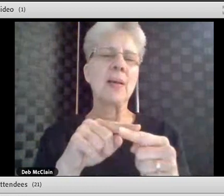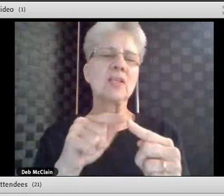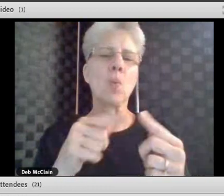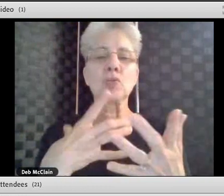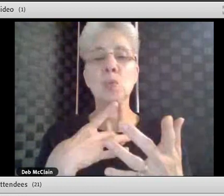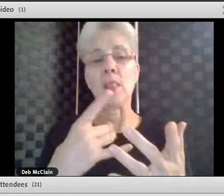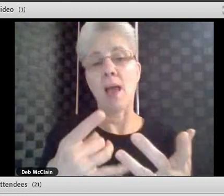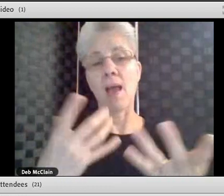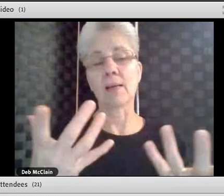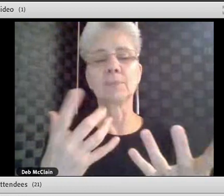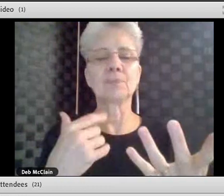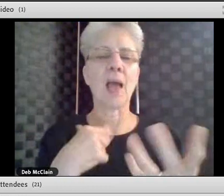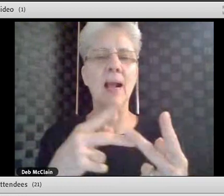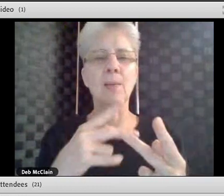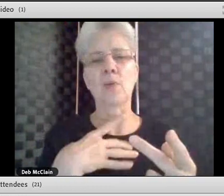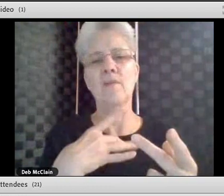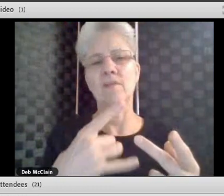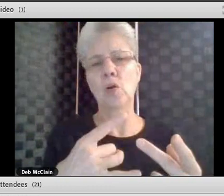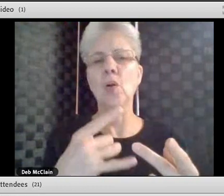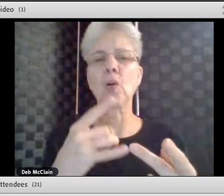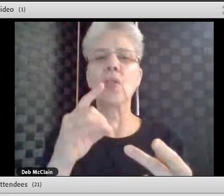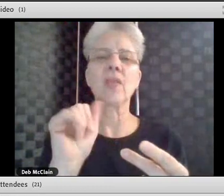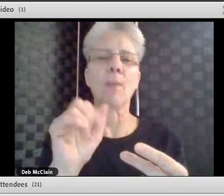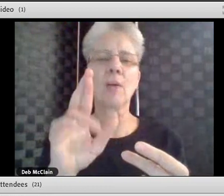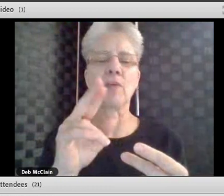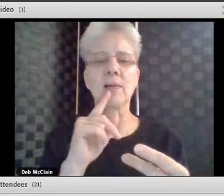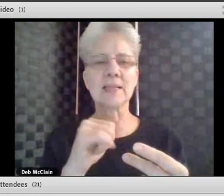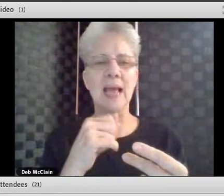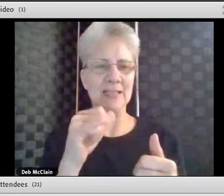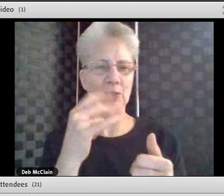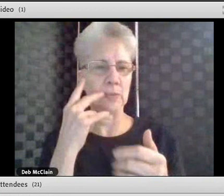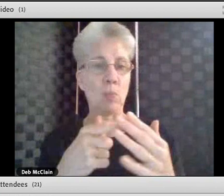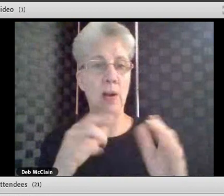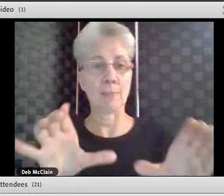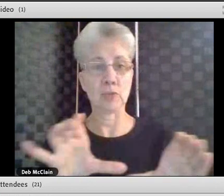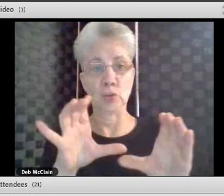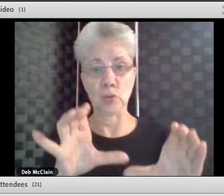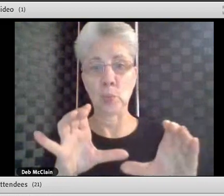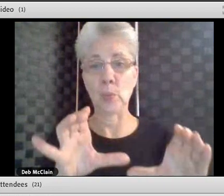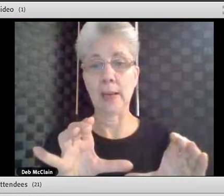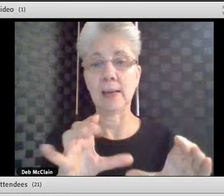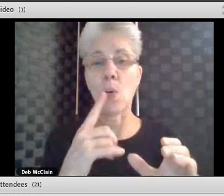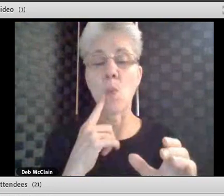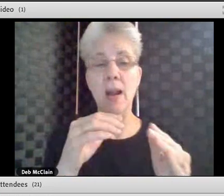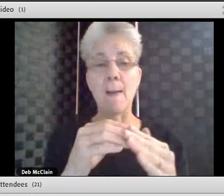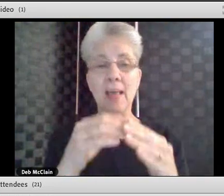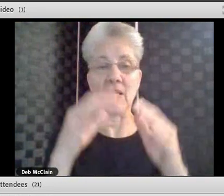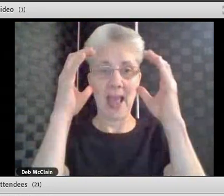You know, I kind of prefer the augmented reality because I can still see what I'm doing. When I'm in the headset, I'm completely cut off,